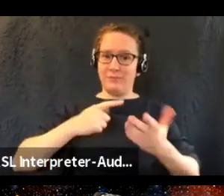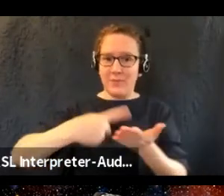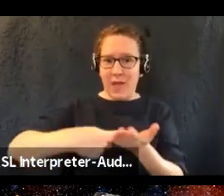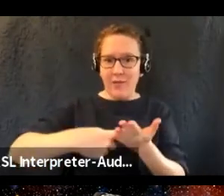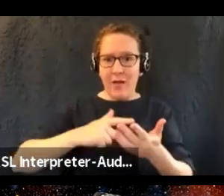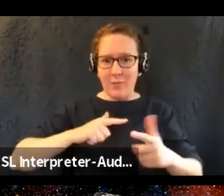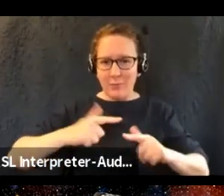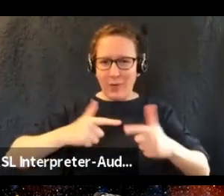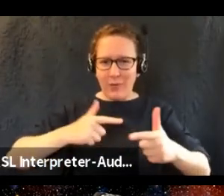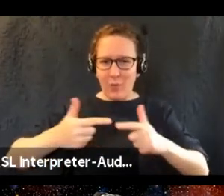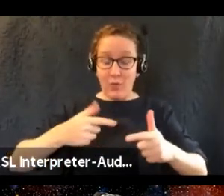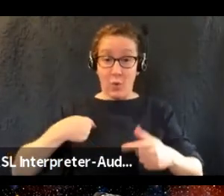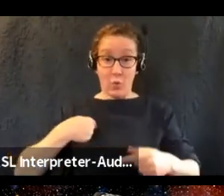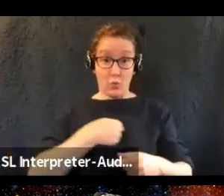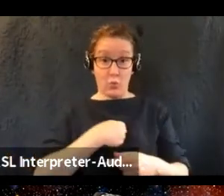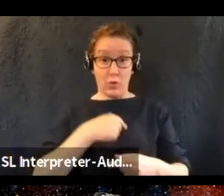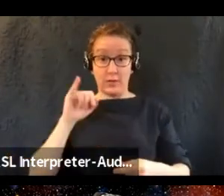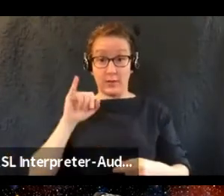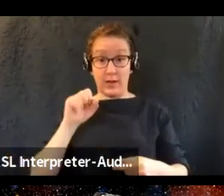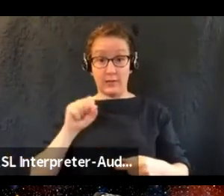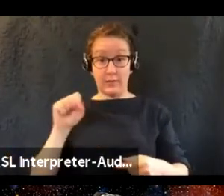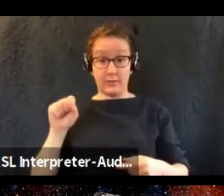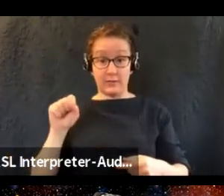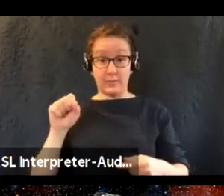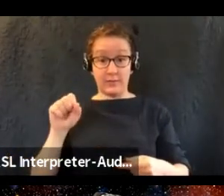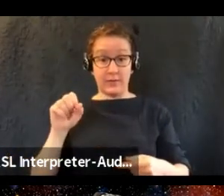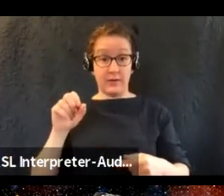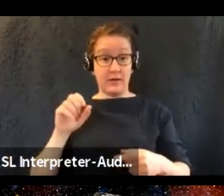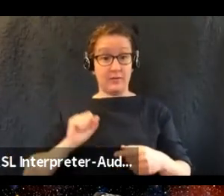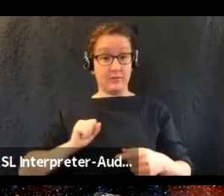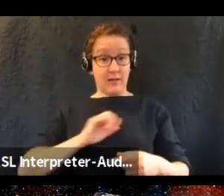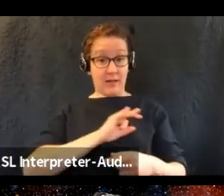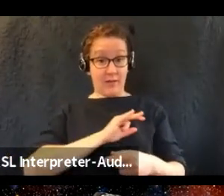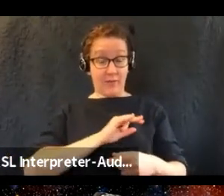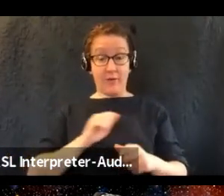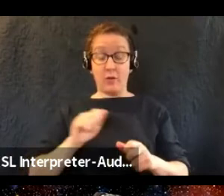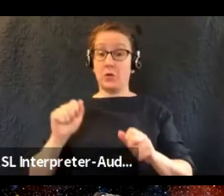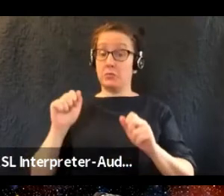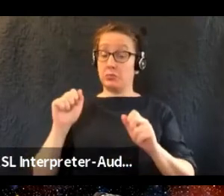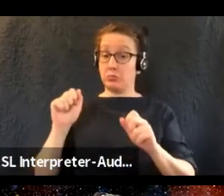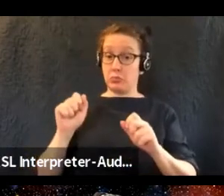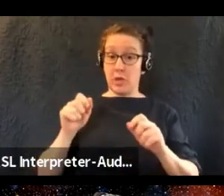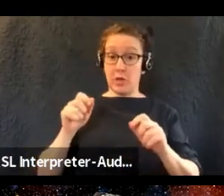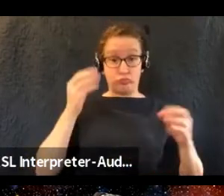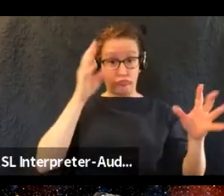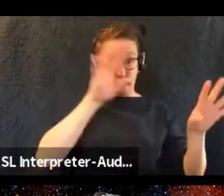we, as ISSS staff, can report back to our other colleagues and talk about what cross